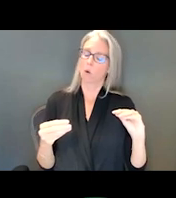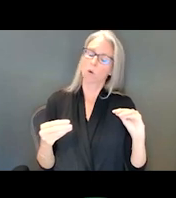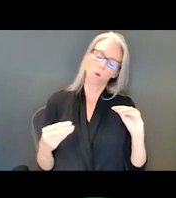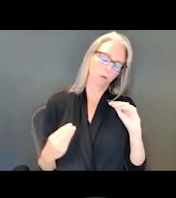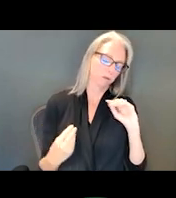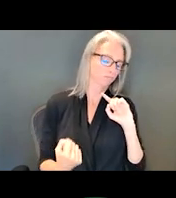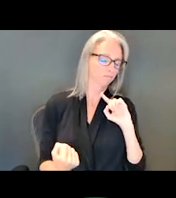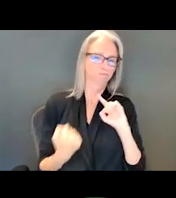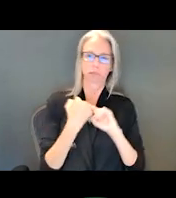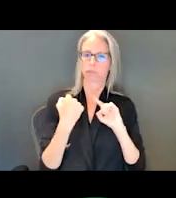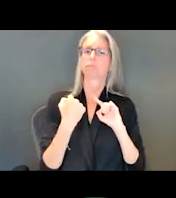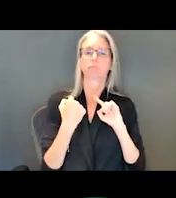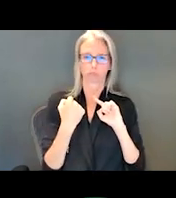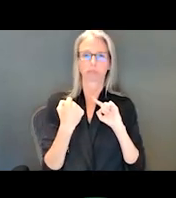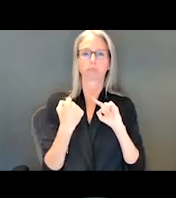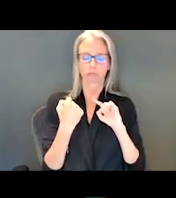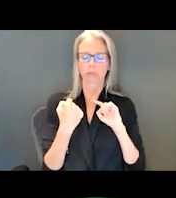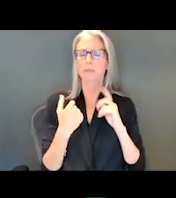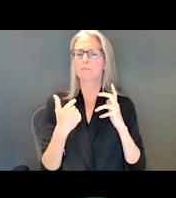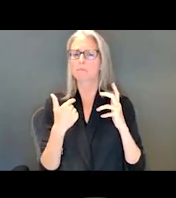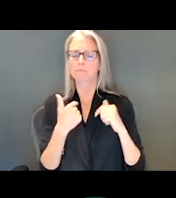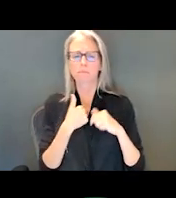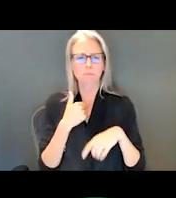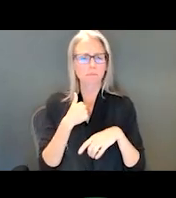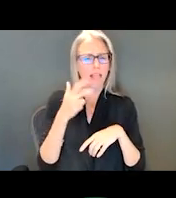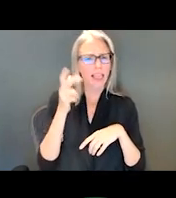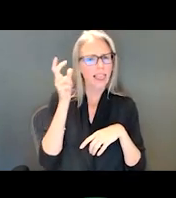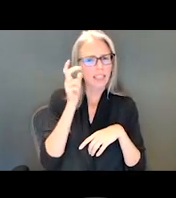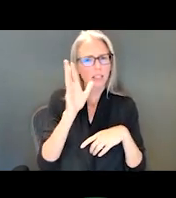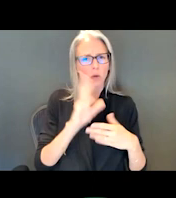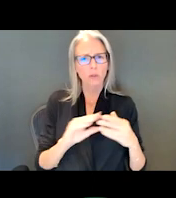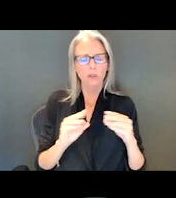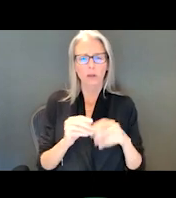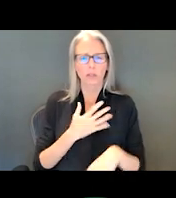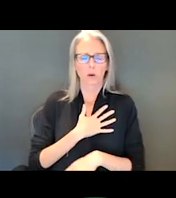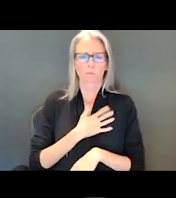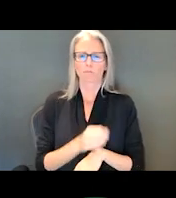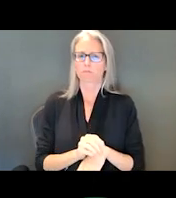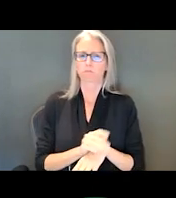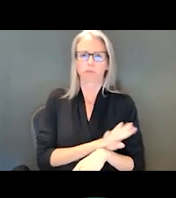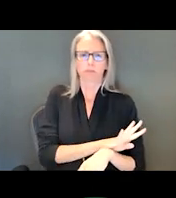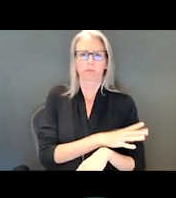think if we think about it, there's probably lots of ways that we can use these stories.